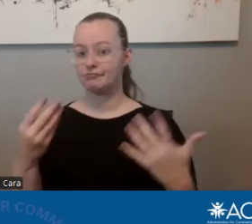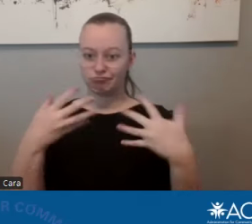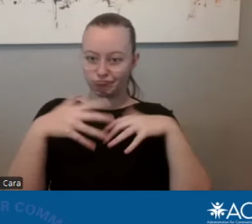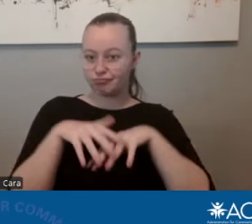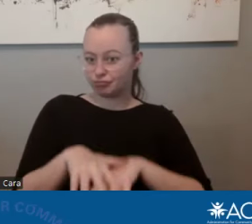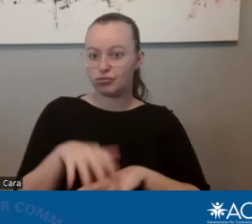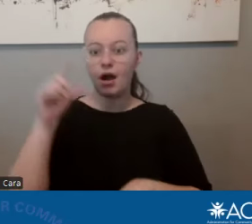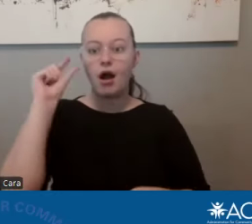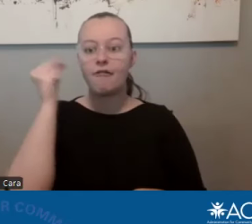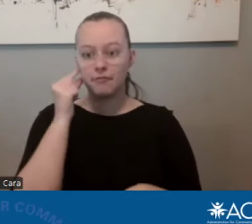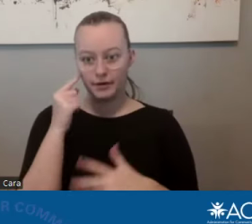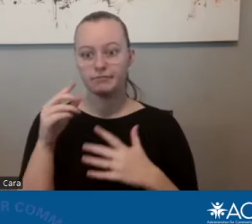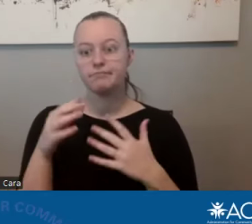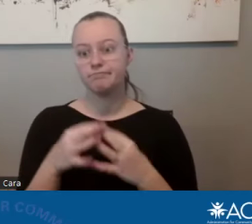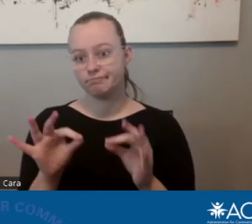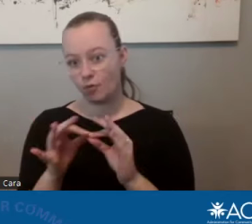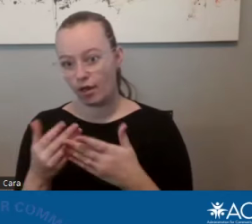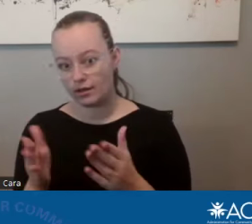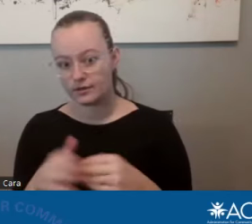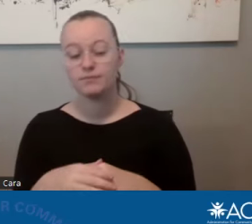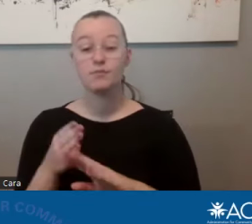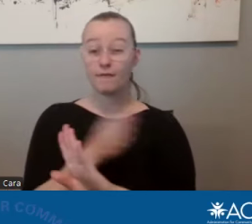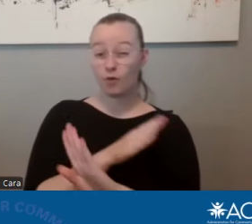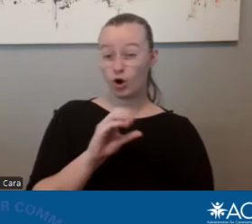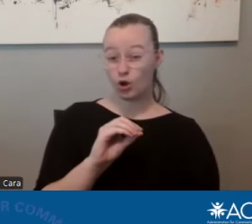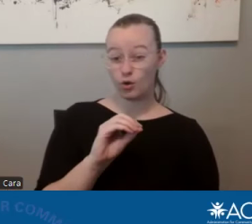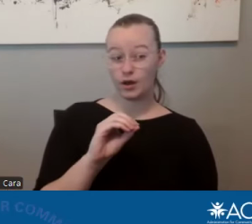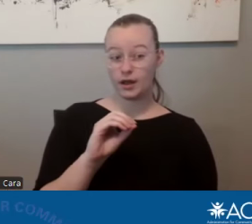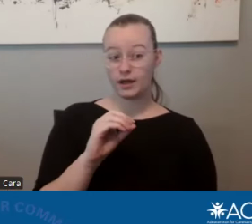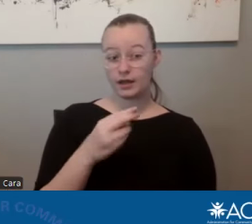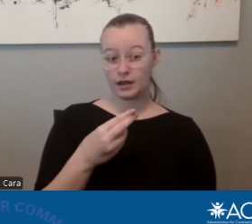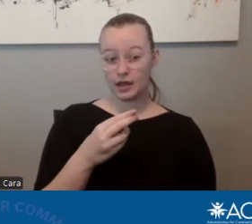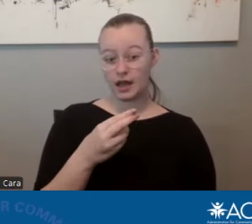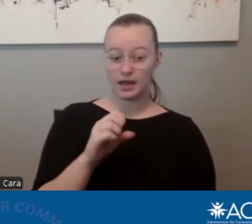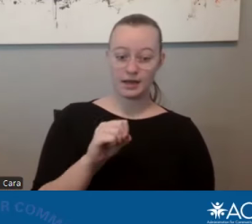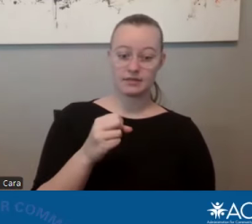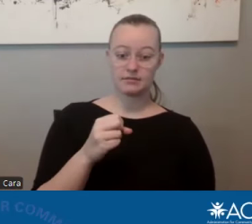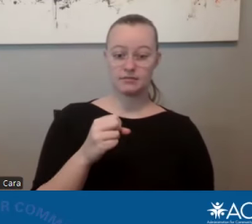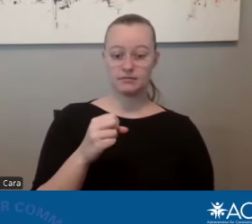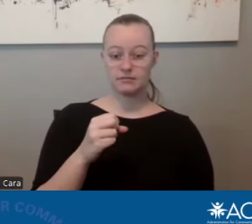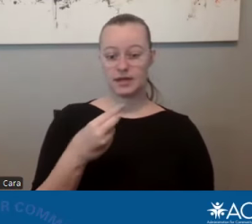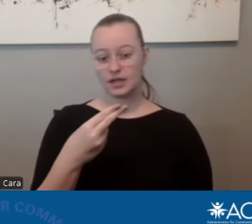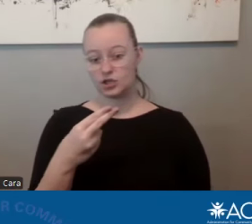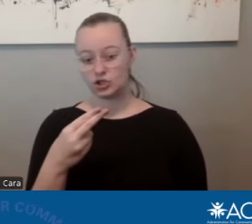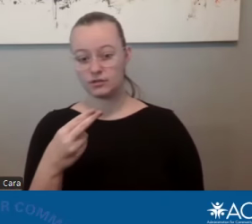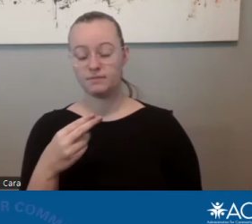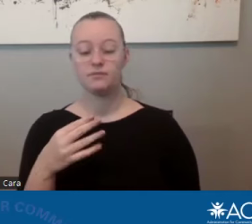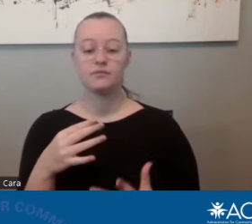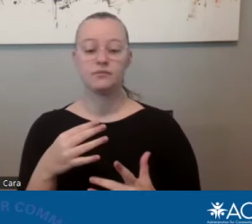Before joining OASH, Maura held a variety of health policy and leadership positions at the Center for American Progress.